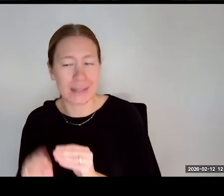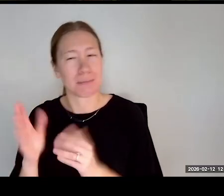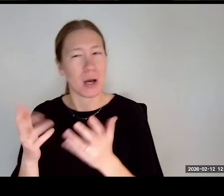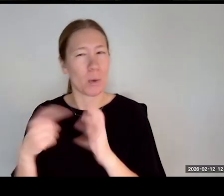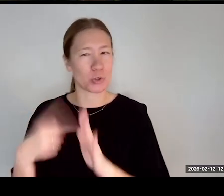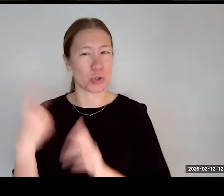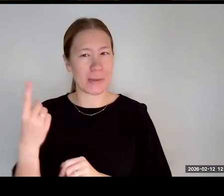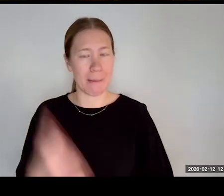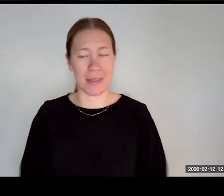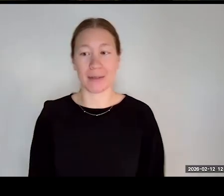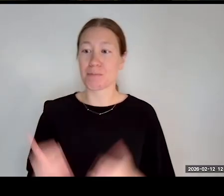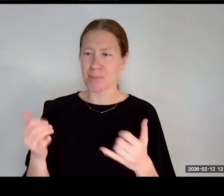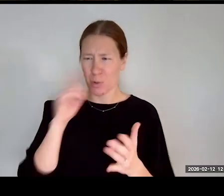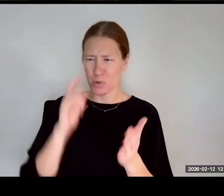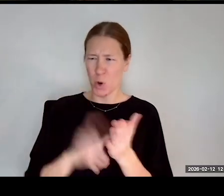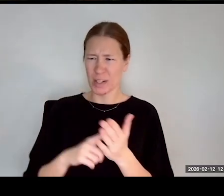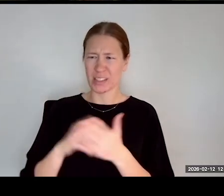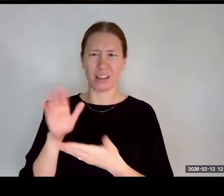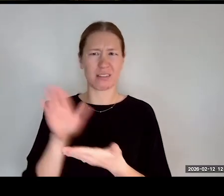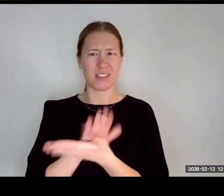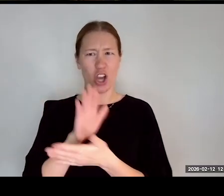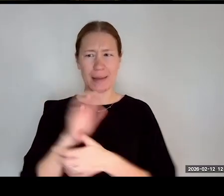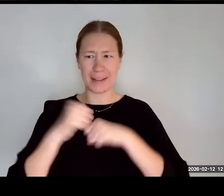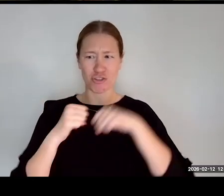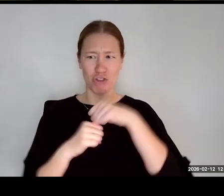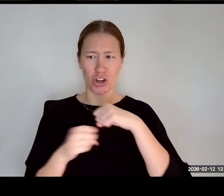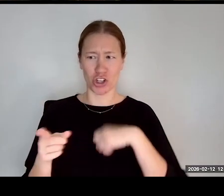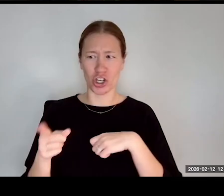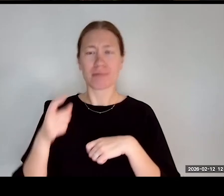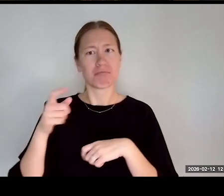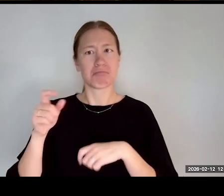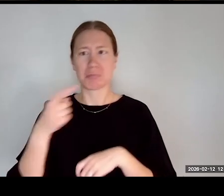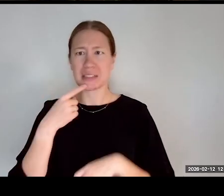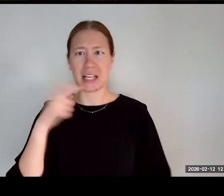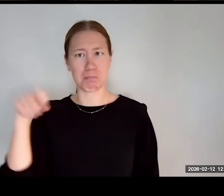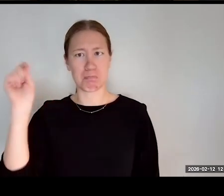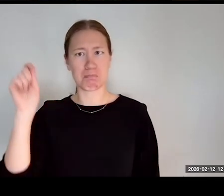we've got a check mark under no or beside no headings in the document. This looks like a positive thing.